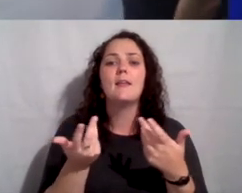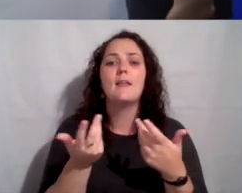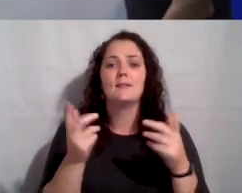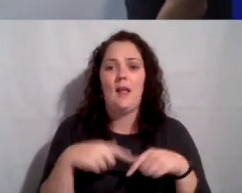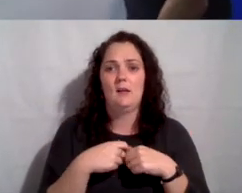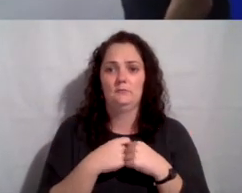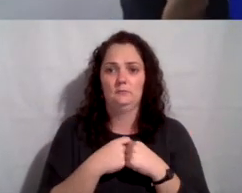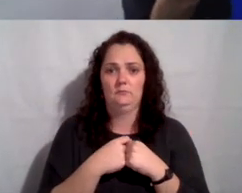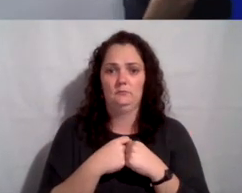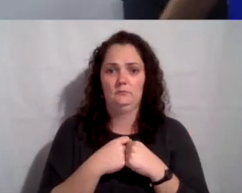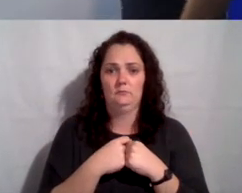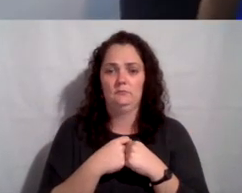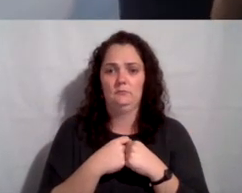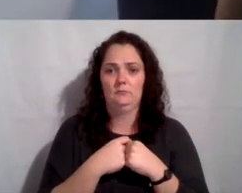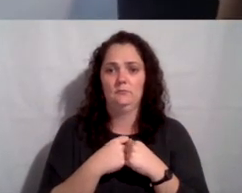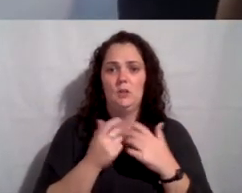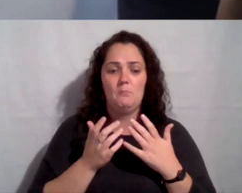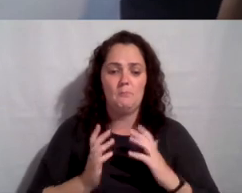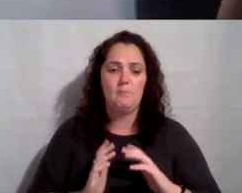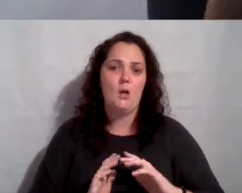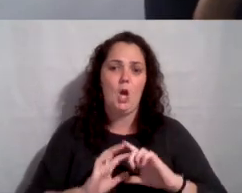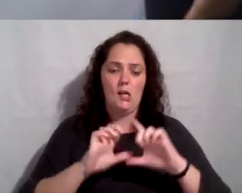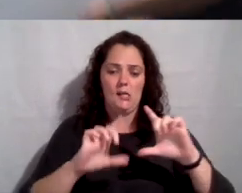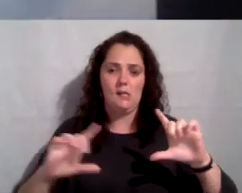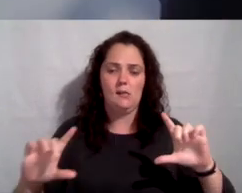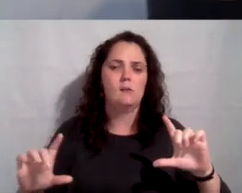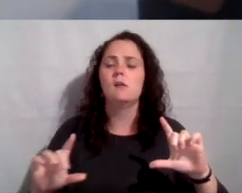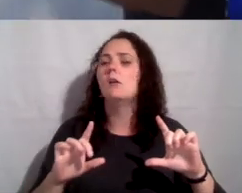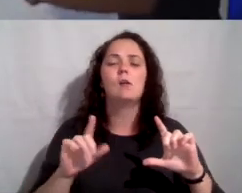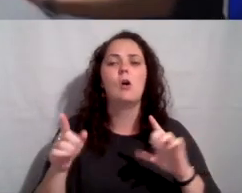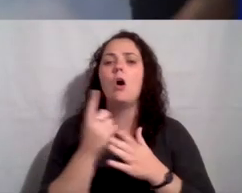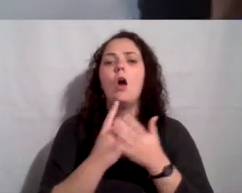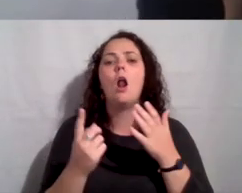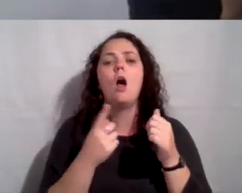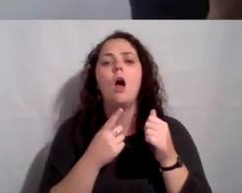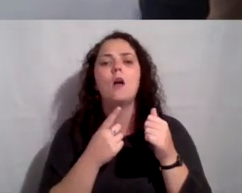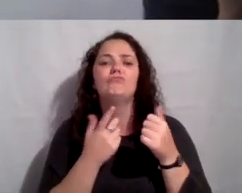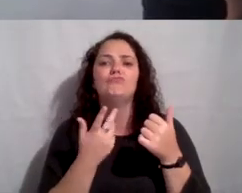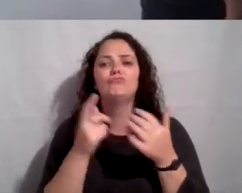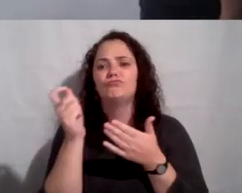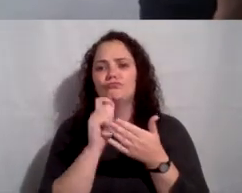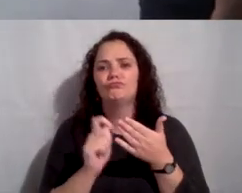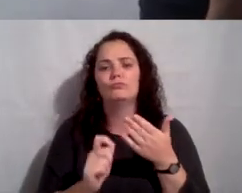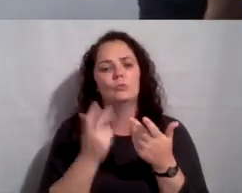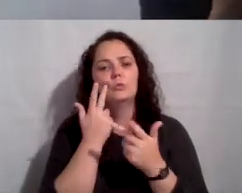you're not going to be doing any sort of layout of the anatomy or structure this time, you're just going to respond to their interaction